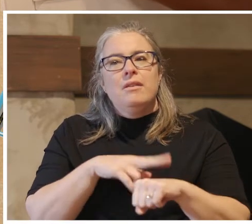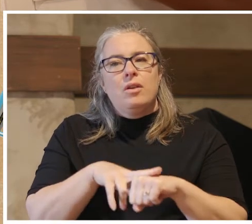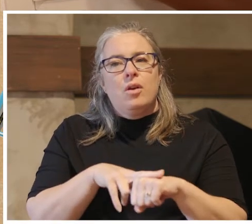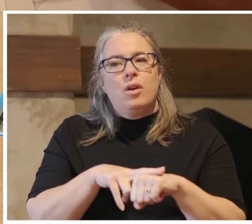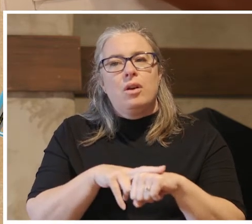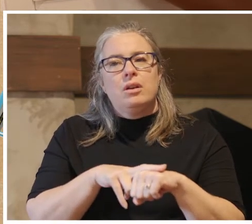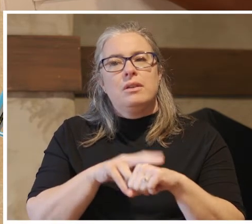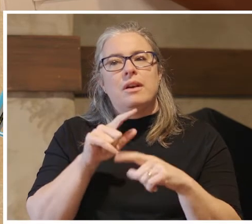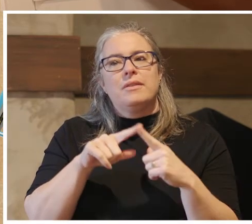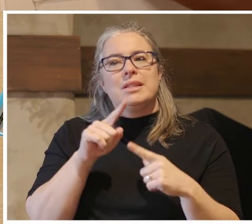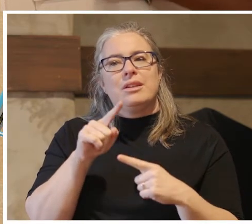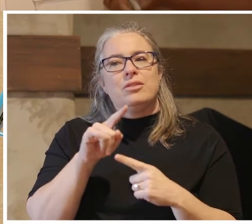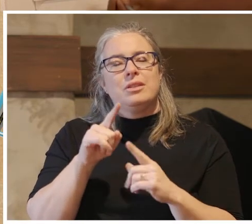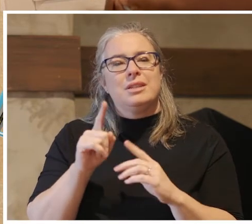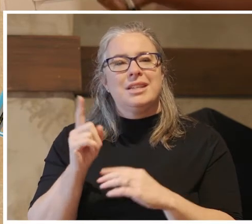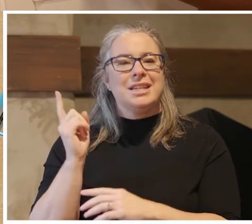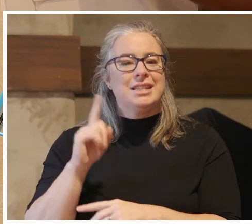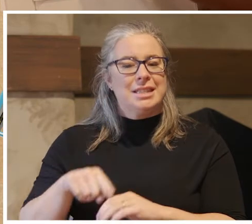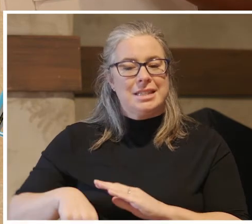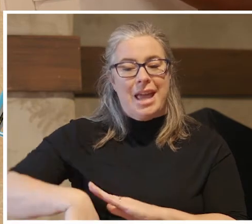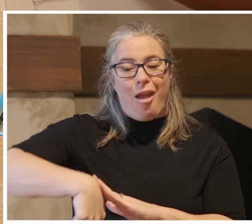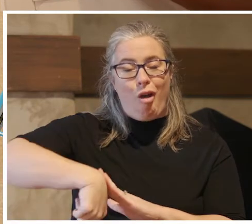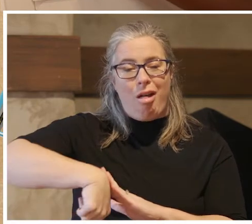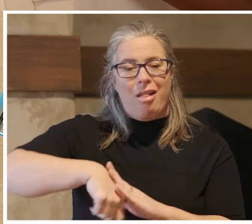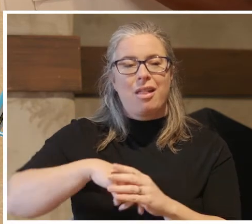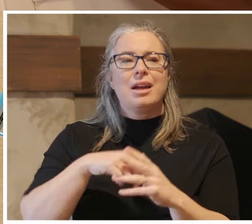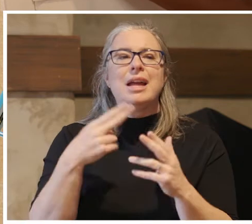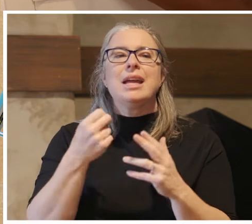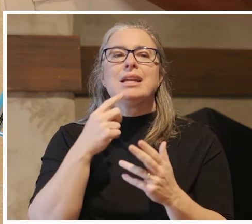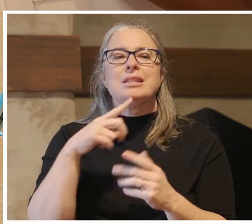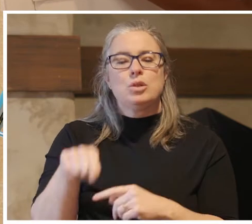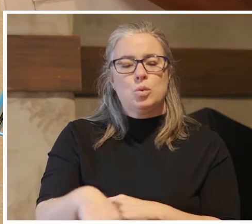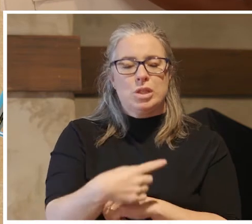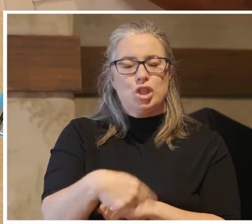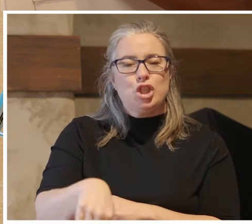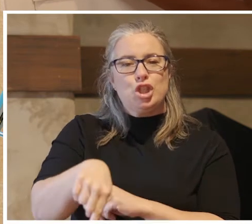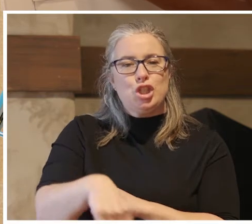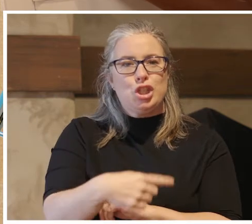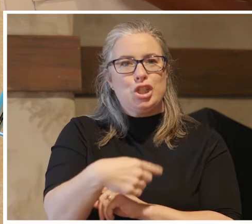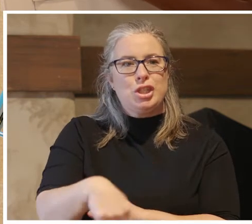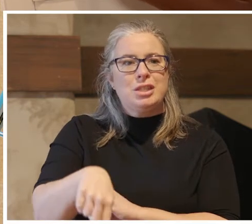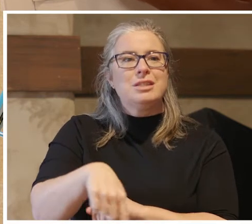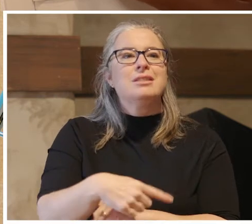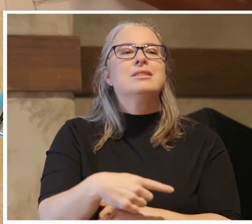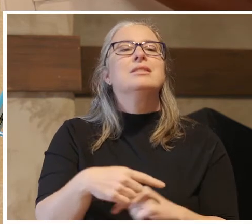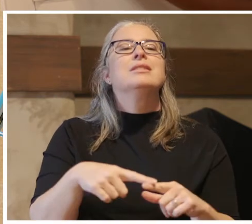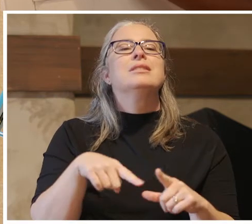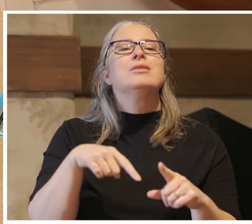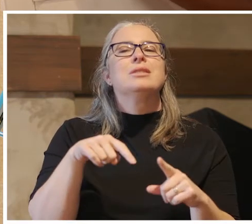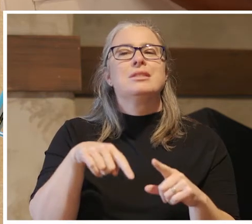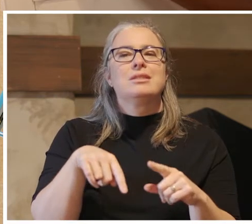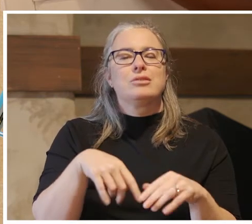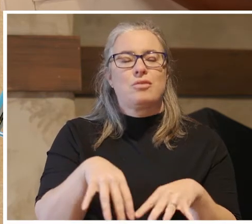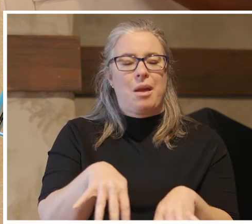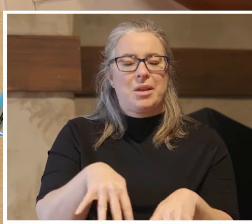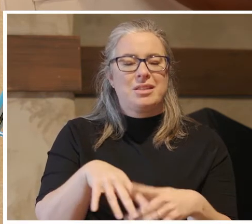And of course, he's got his little tail. And he is swishing his little tail around so it's all scruffy.